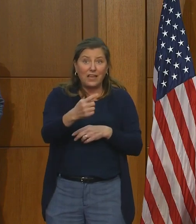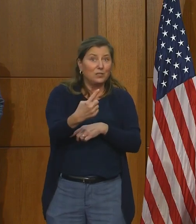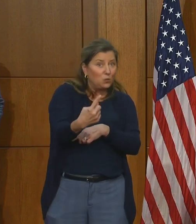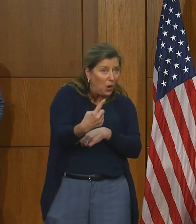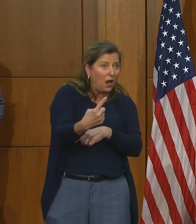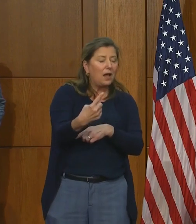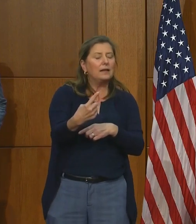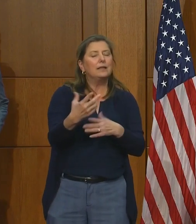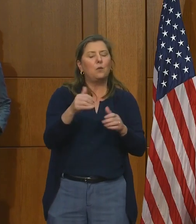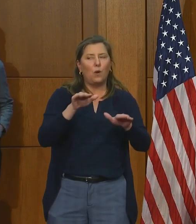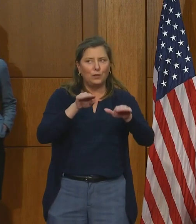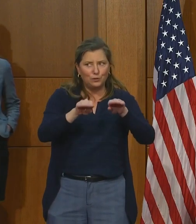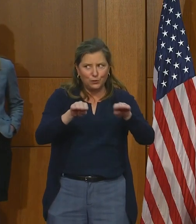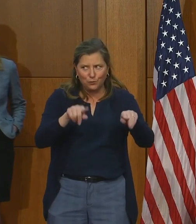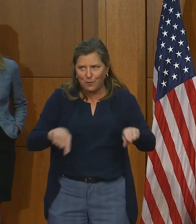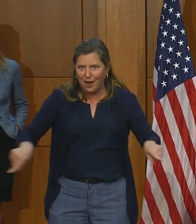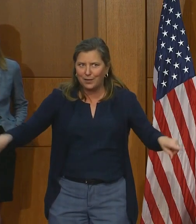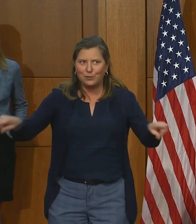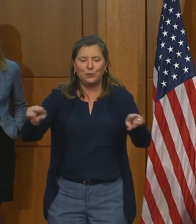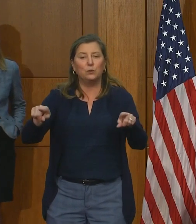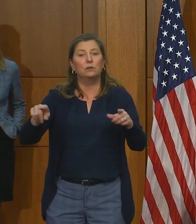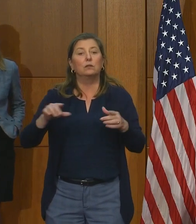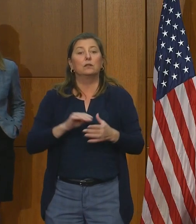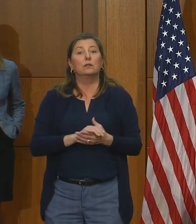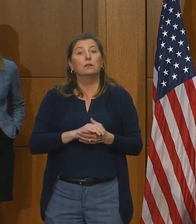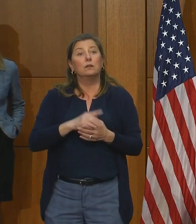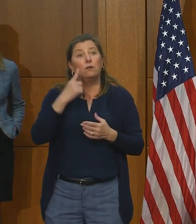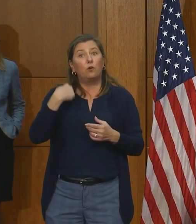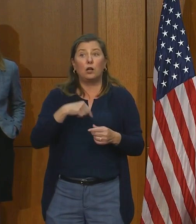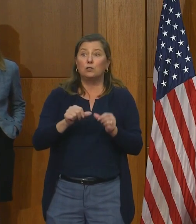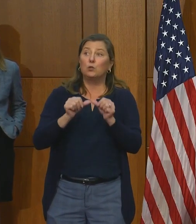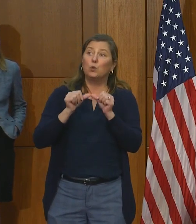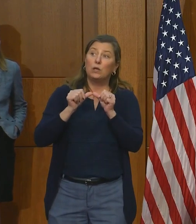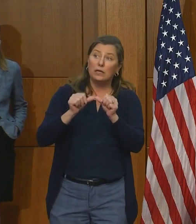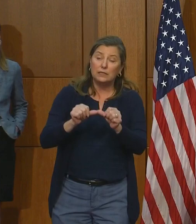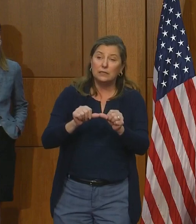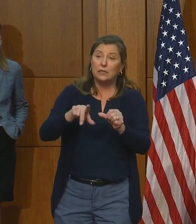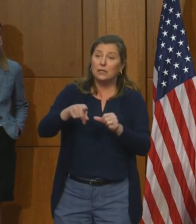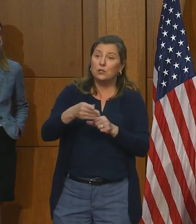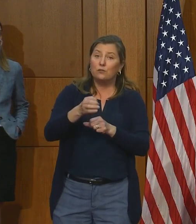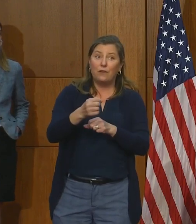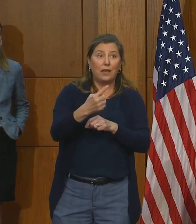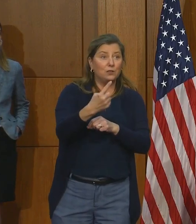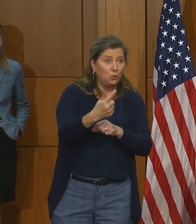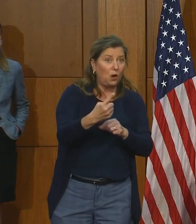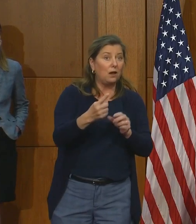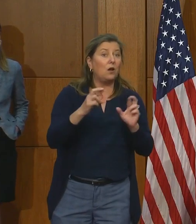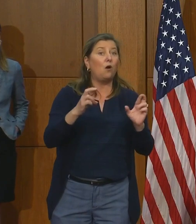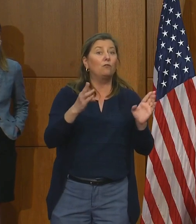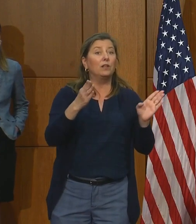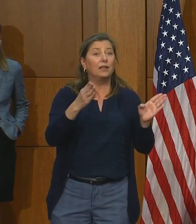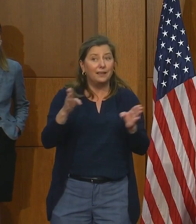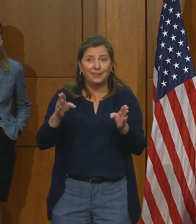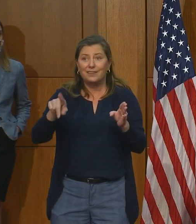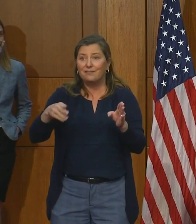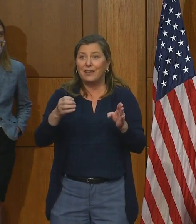FOR US WHEN INTO TO FACE ON AND I JUST WANTED TO REMIND ALL OF